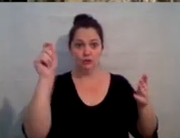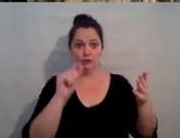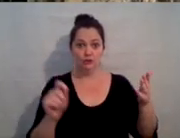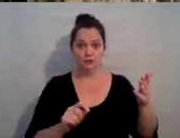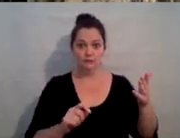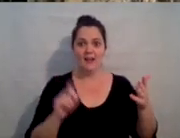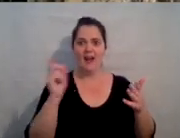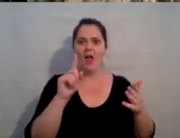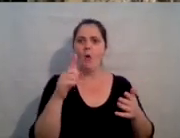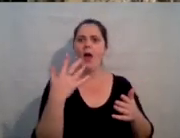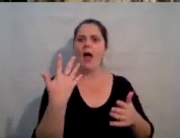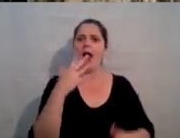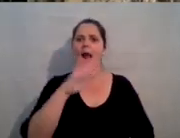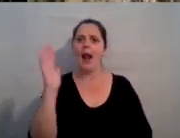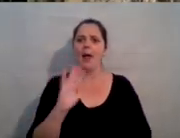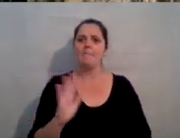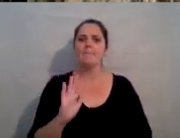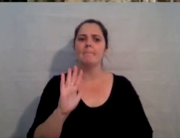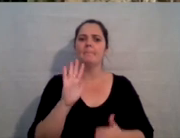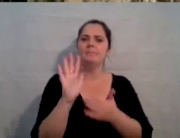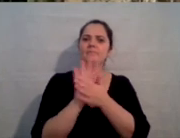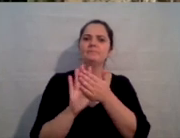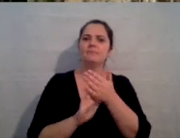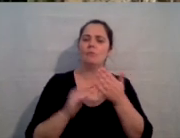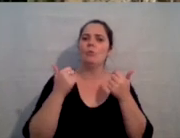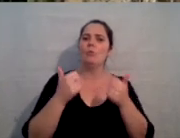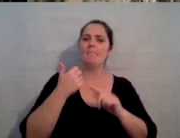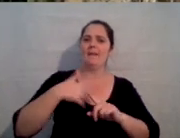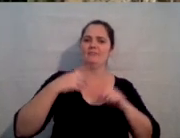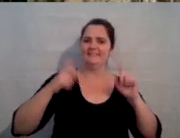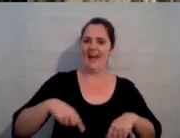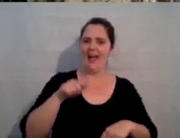For those of you working in pencil you've got it nice and light,